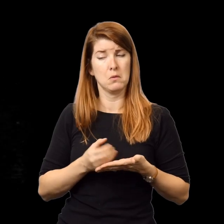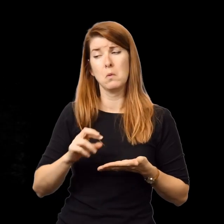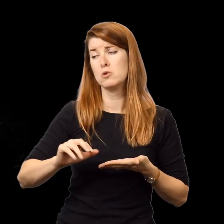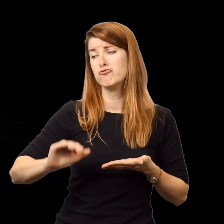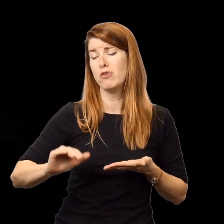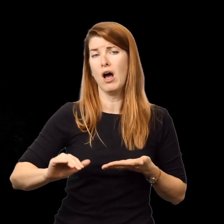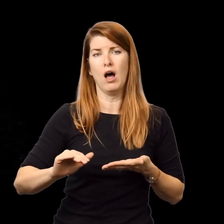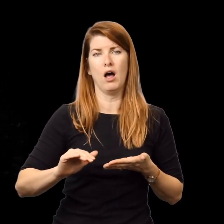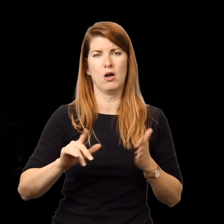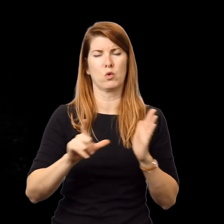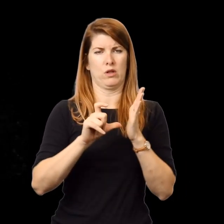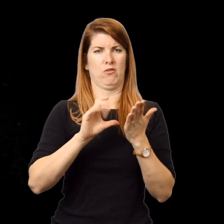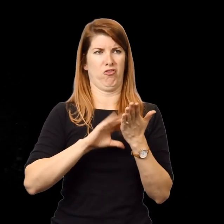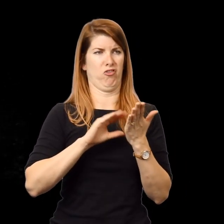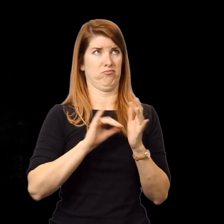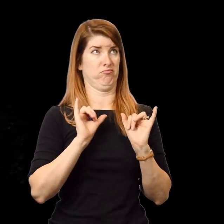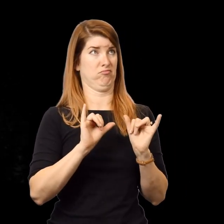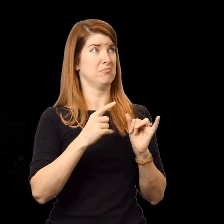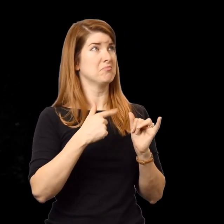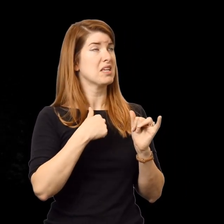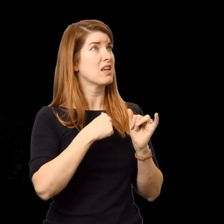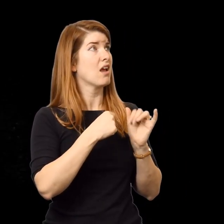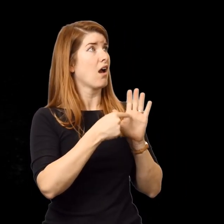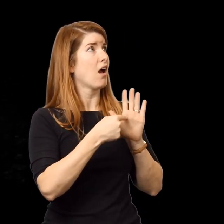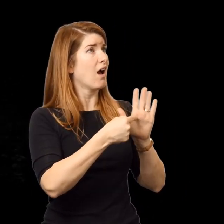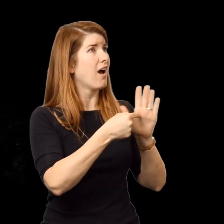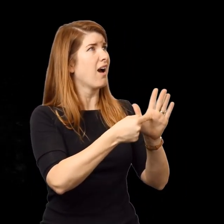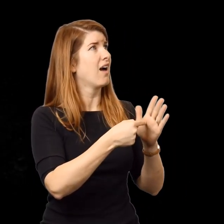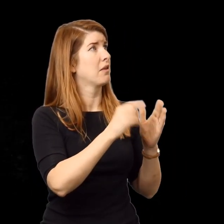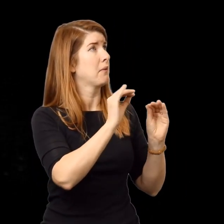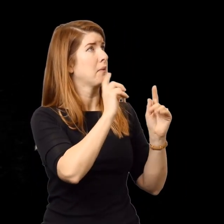or child pretty quickly learn that's nothing is going to come back.